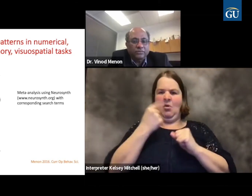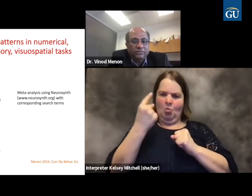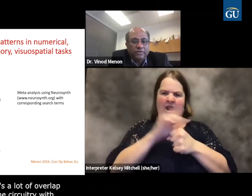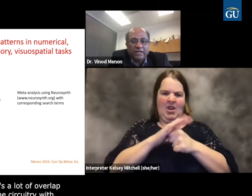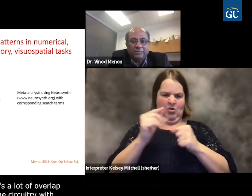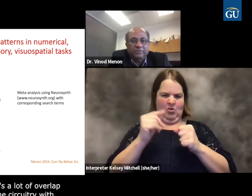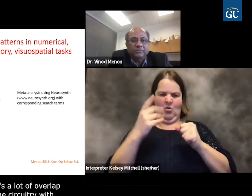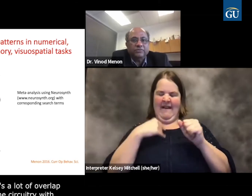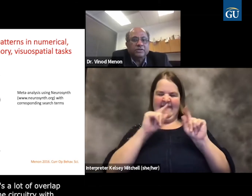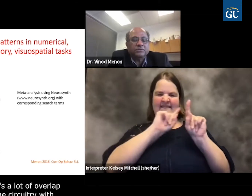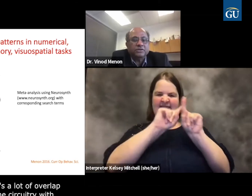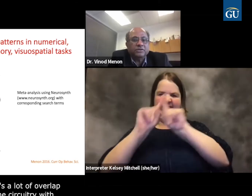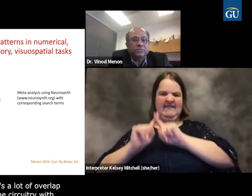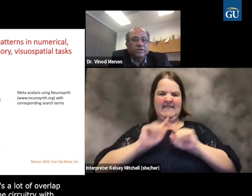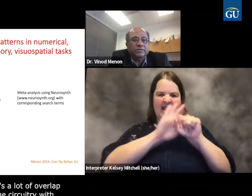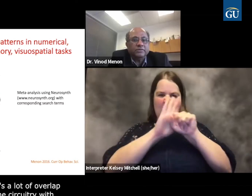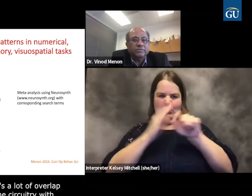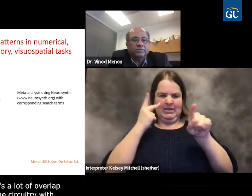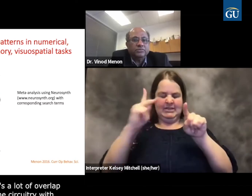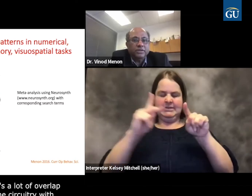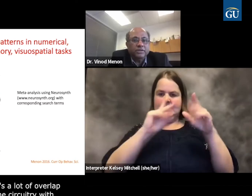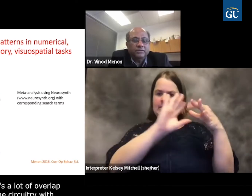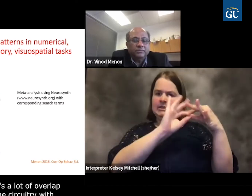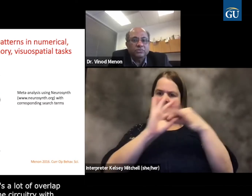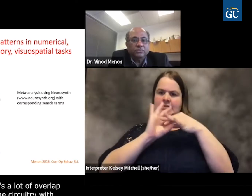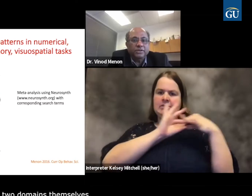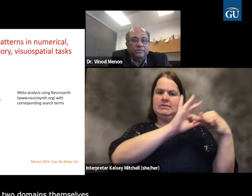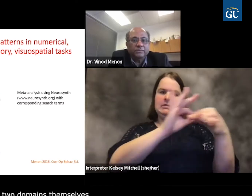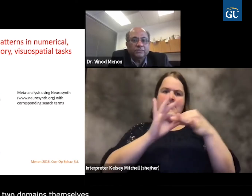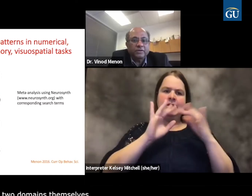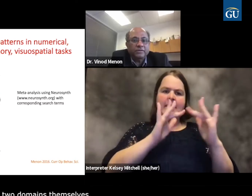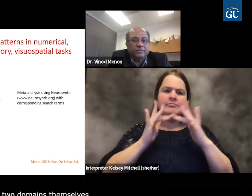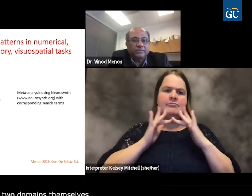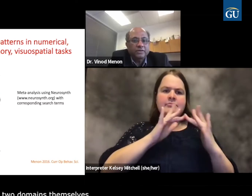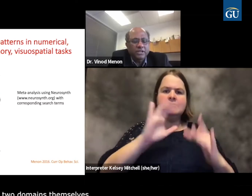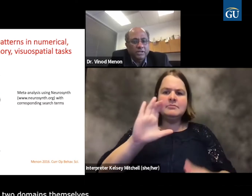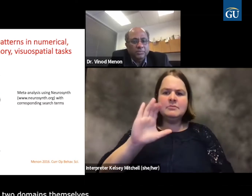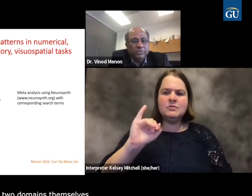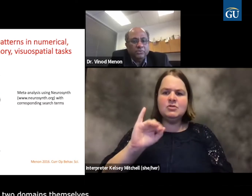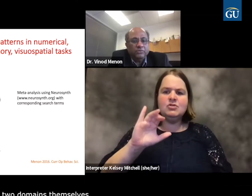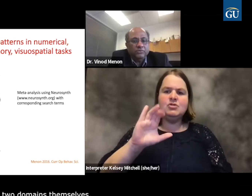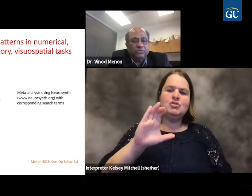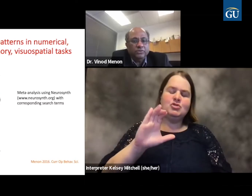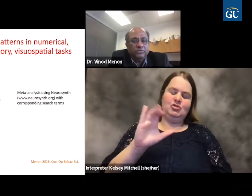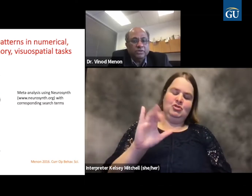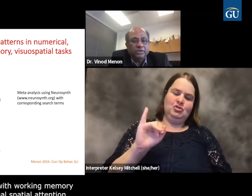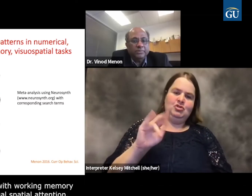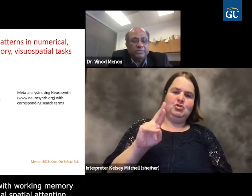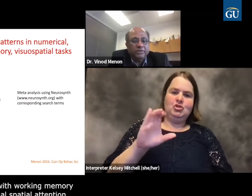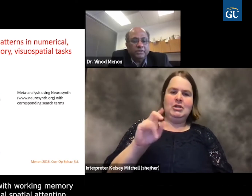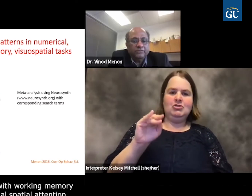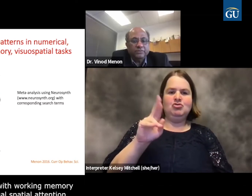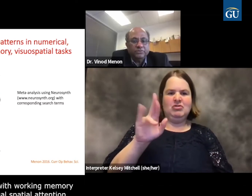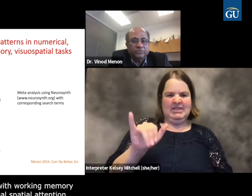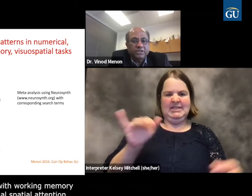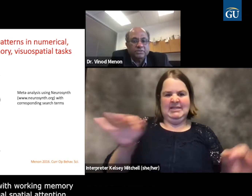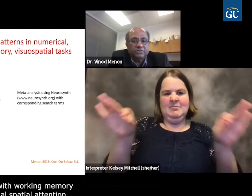there's a lot of overlap in the circuitry with between these two domains